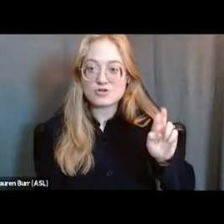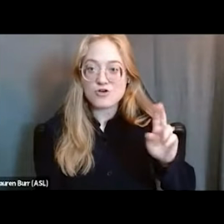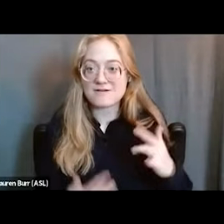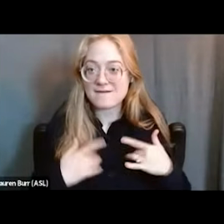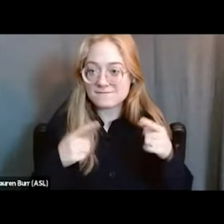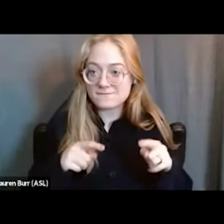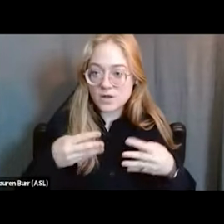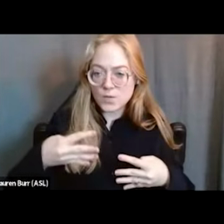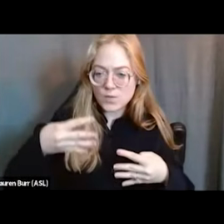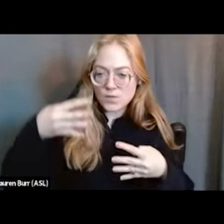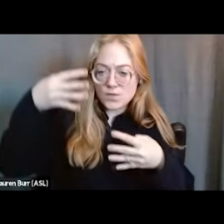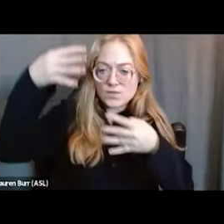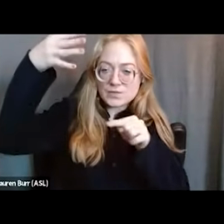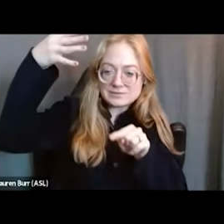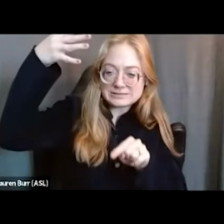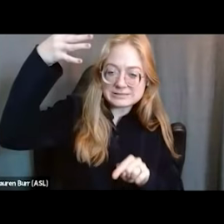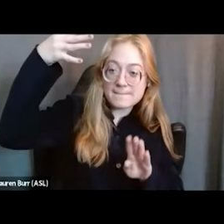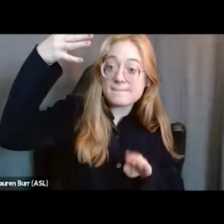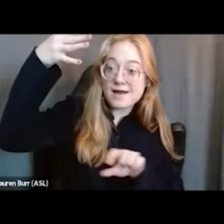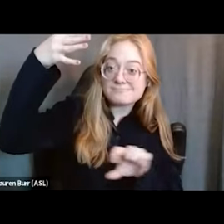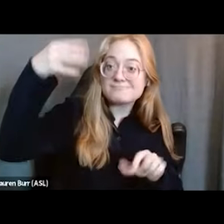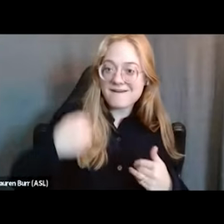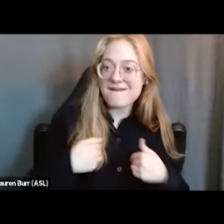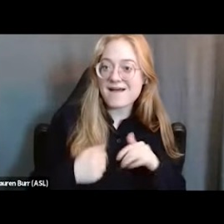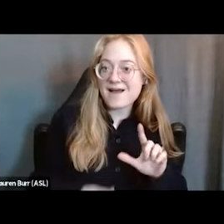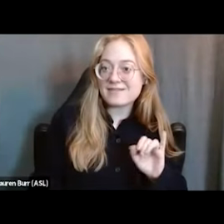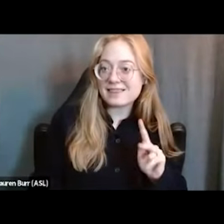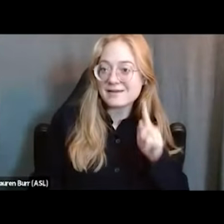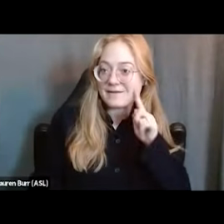and the slides will be right there. We'll also make sure to get that link for you in the chat.